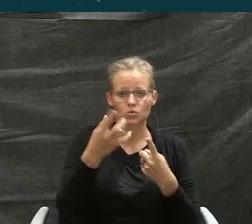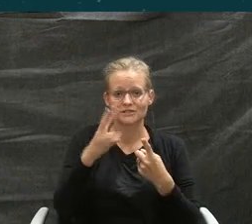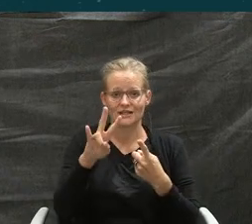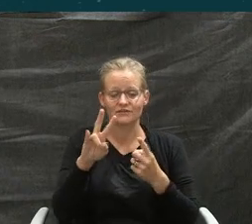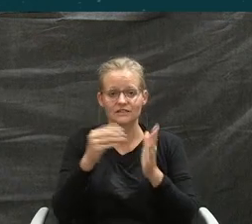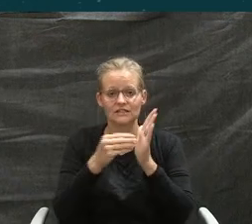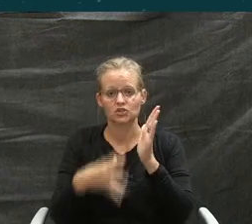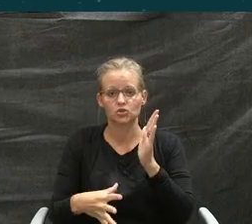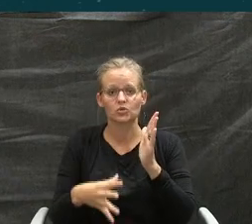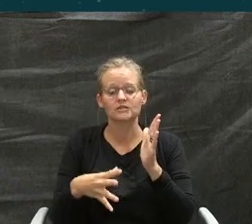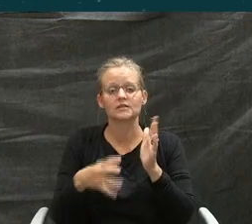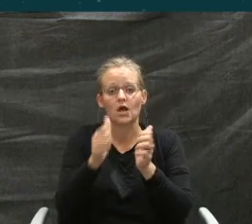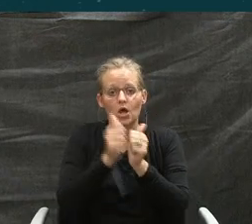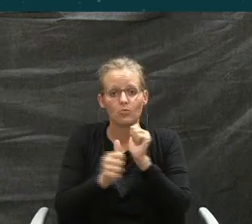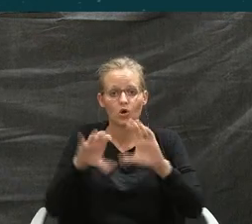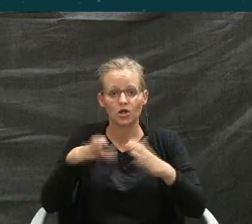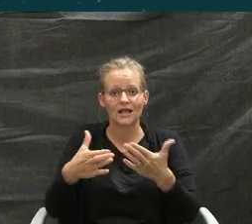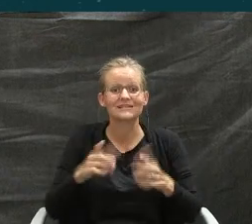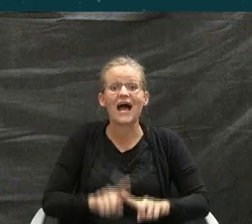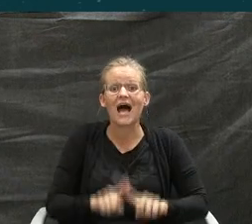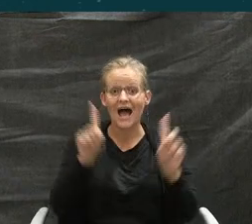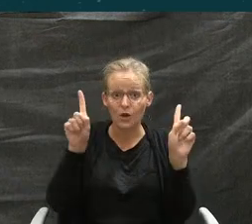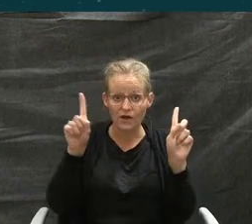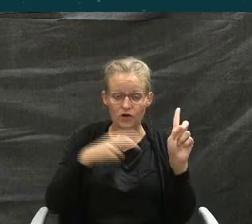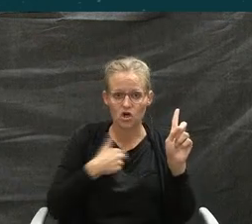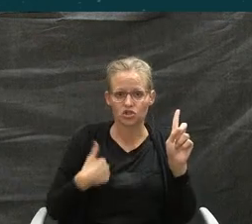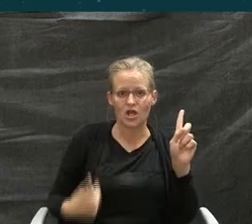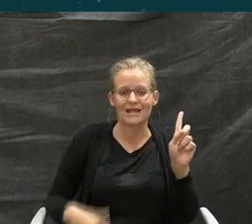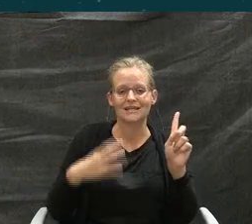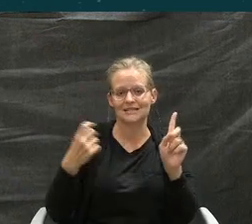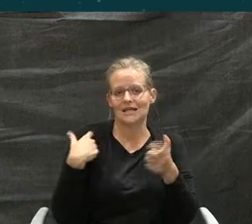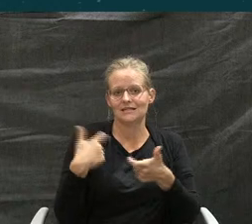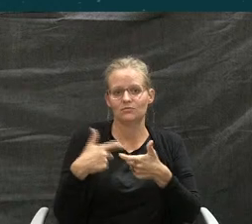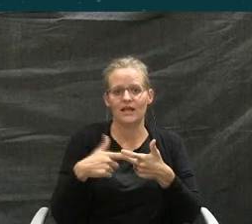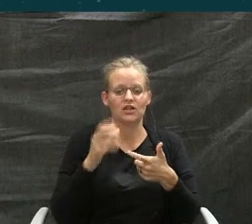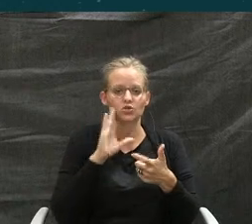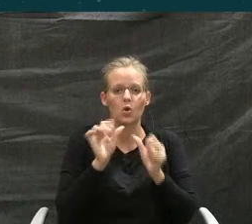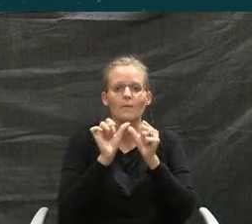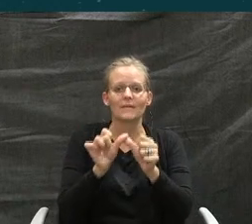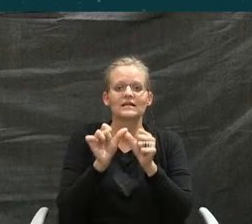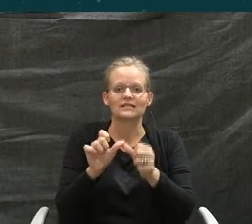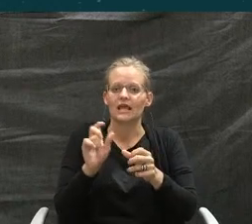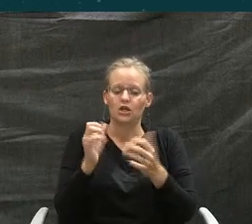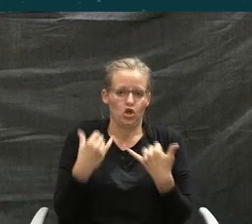However, Chinese and Spanish classrooms will maintain their current staffing and classroom numbers by utilizing some of the